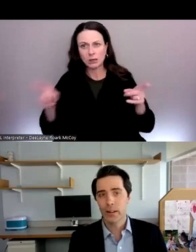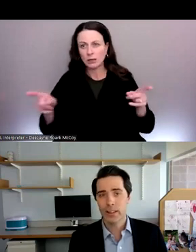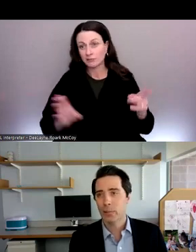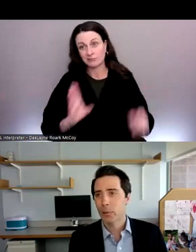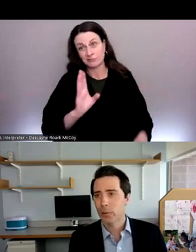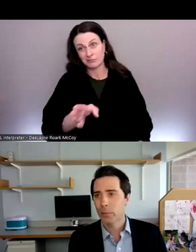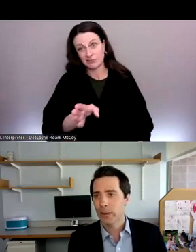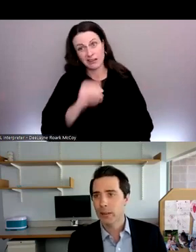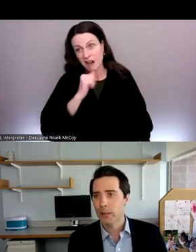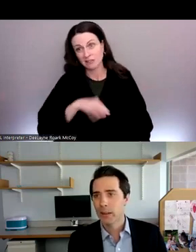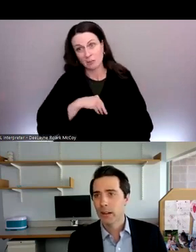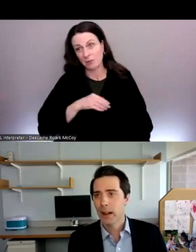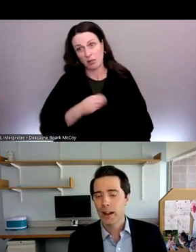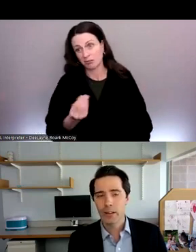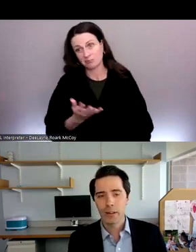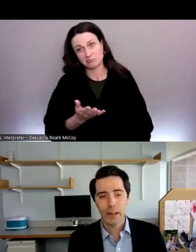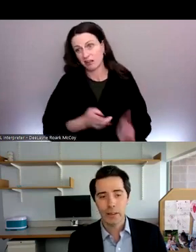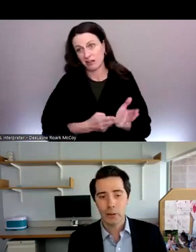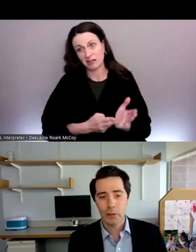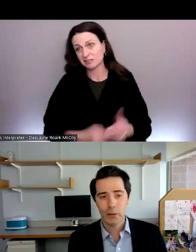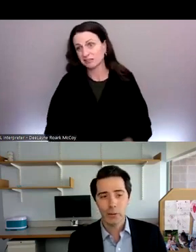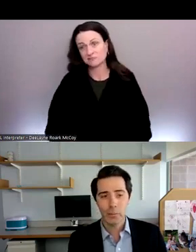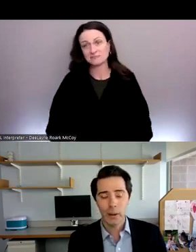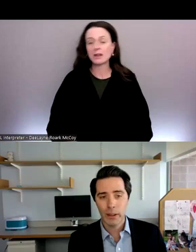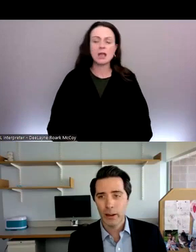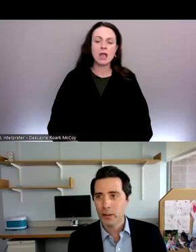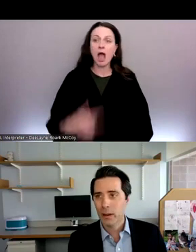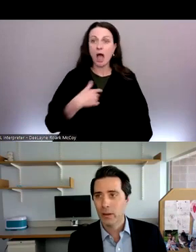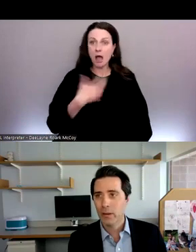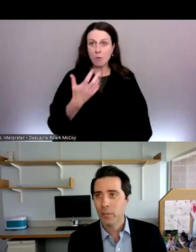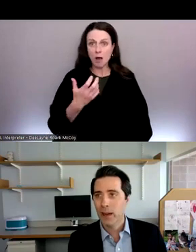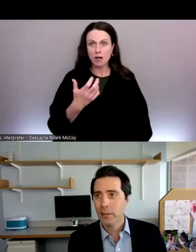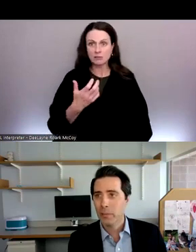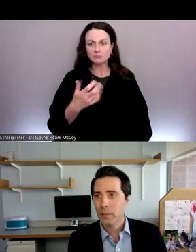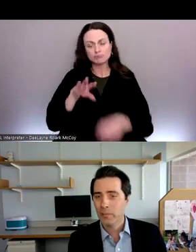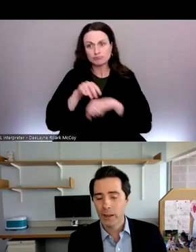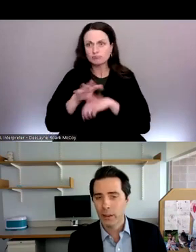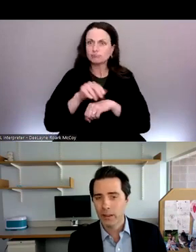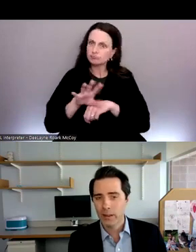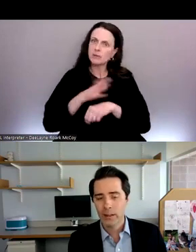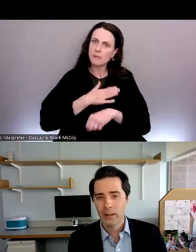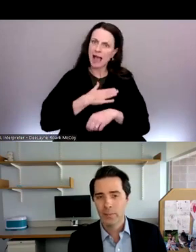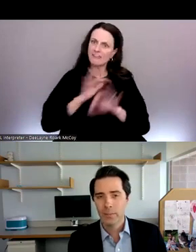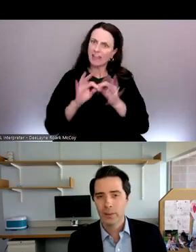unacceptable because I'd like to be able